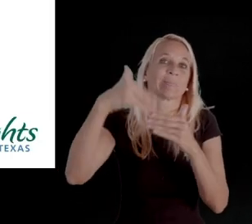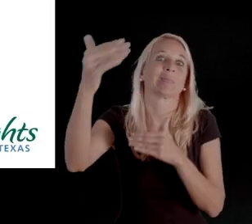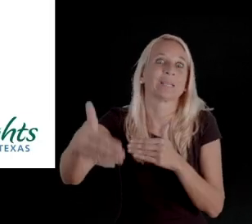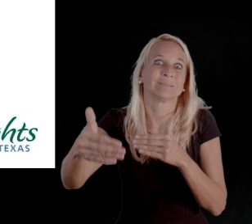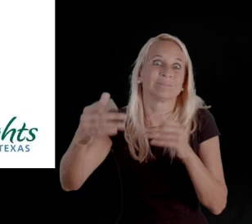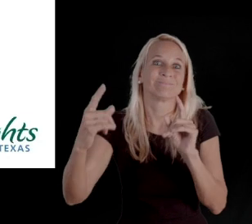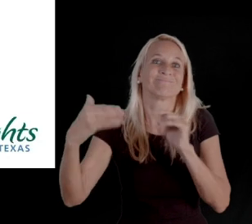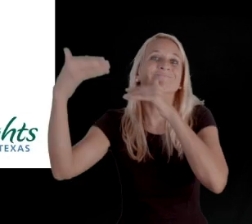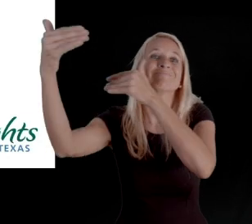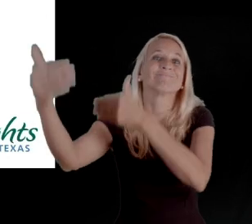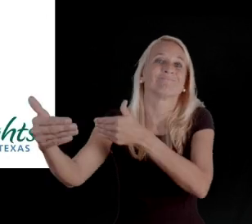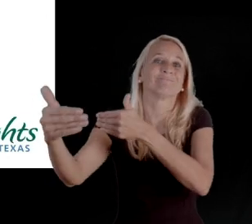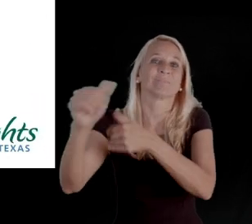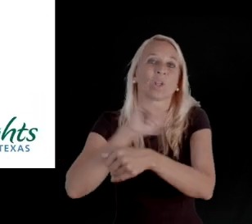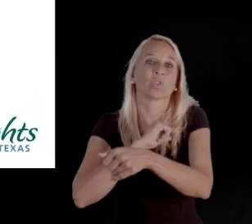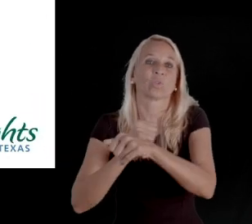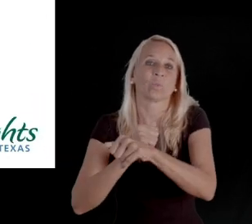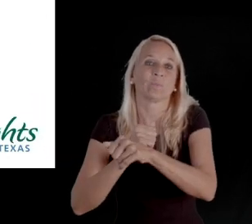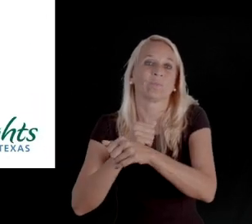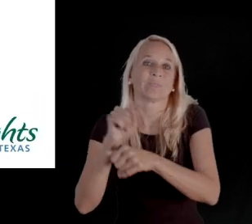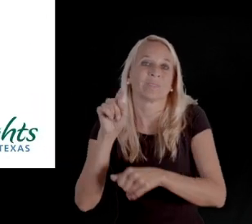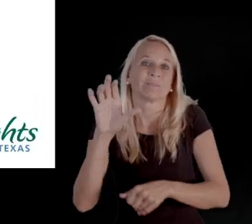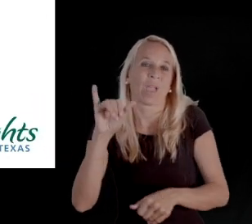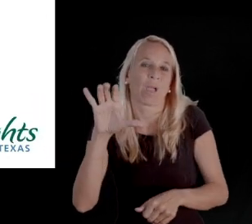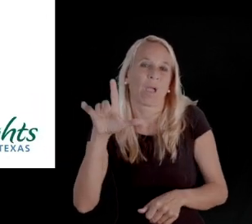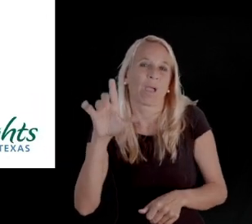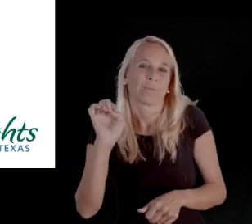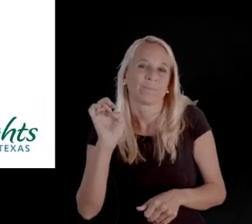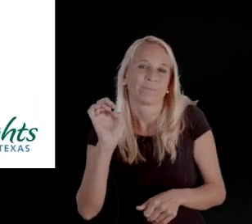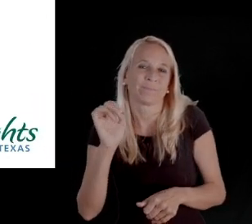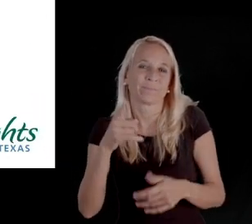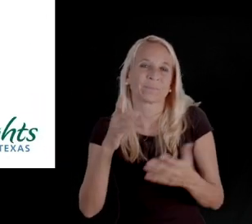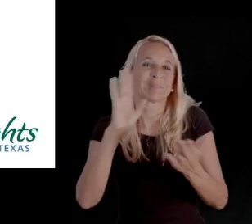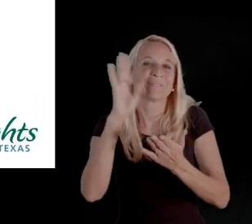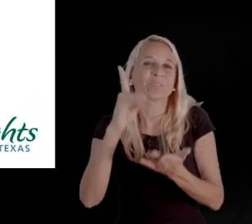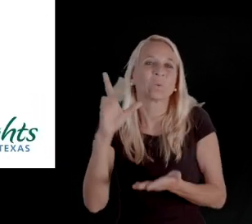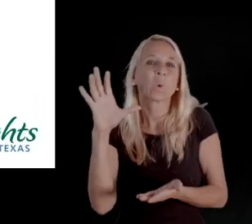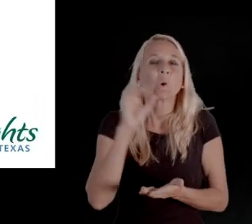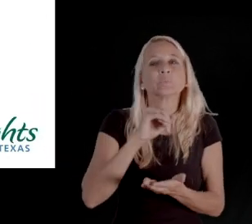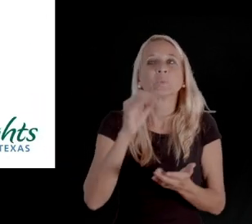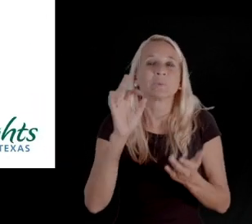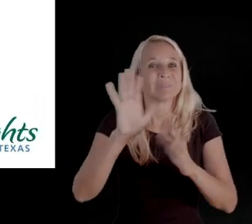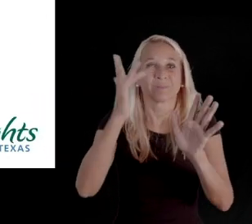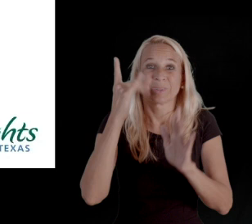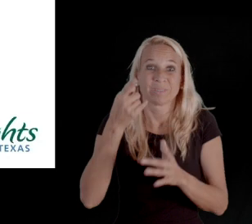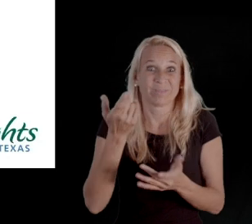It's never a guarantee that because you won during the previous authorization cycle that they're not going to make you go through it again.